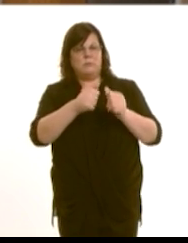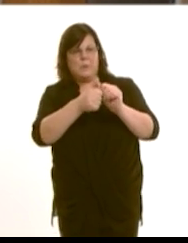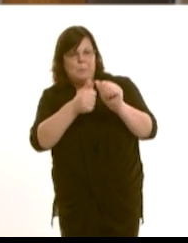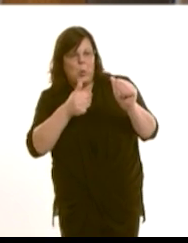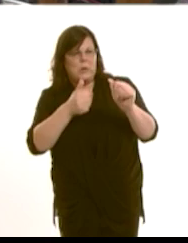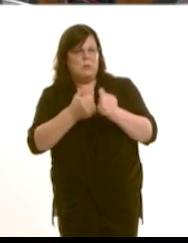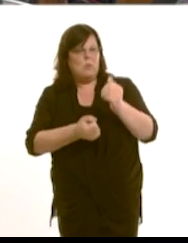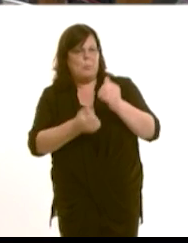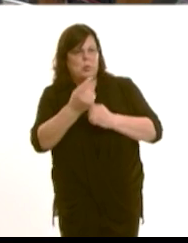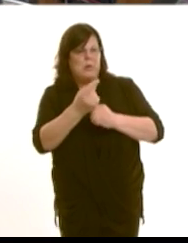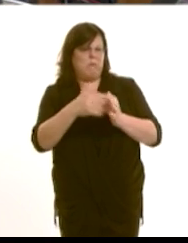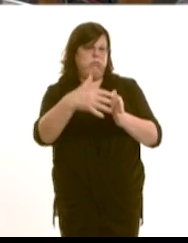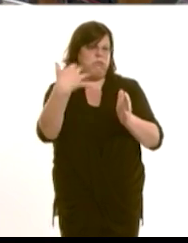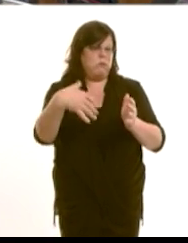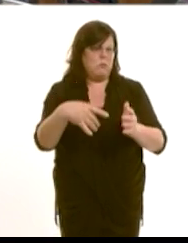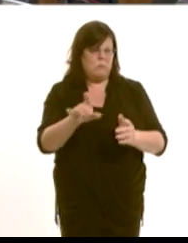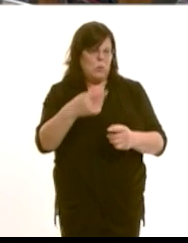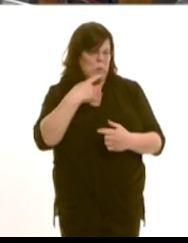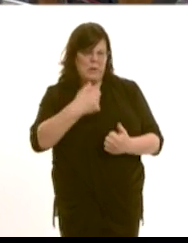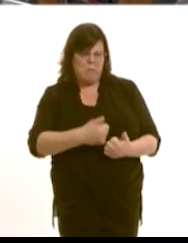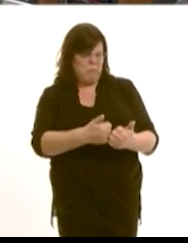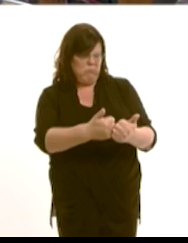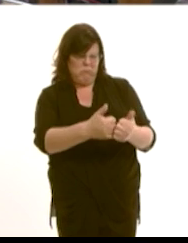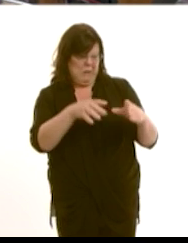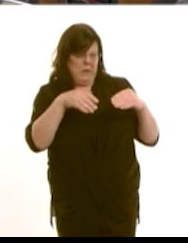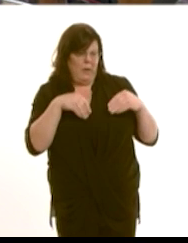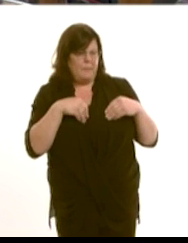The Member makes a fair point, actually, which is that we need to make sure that, where facilities